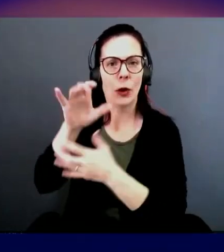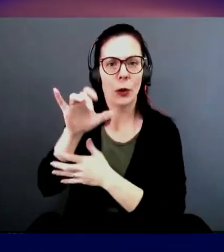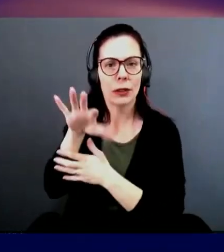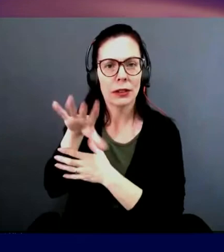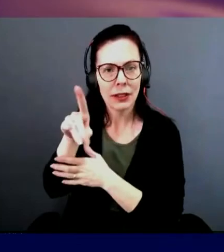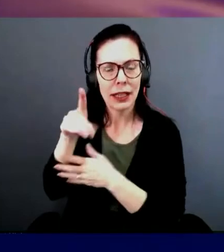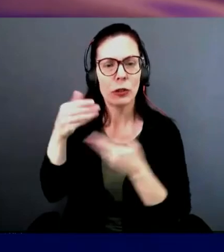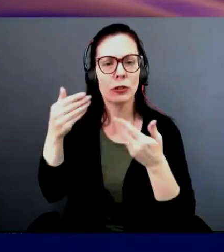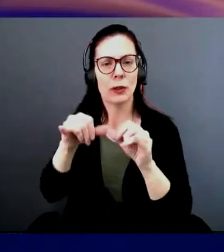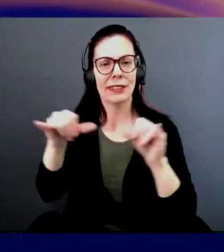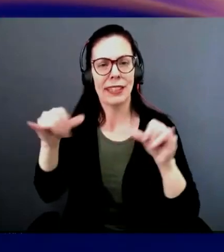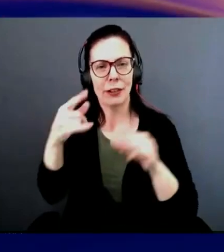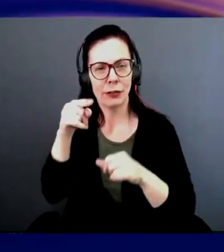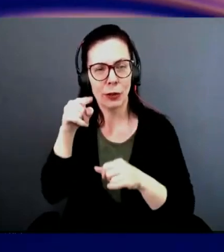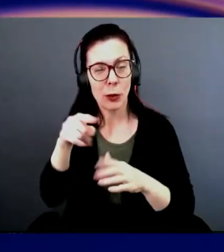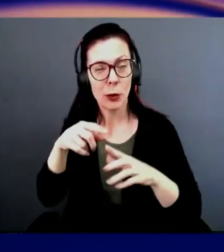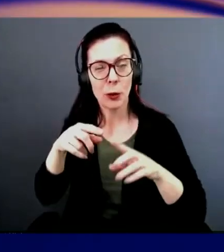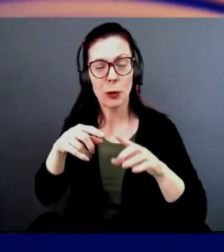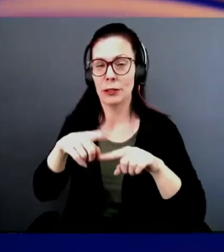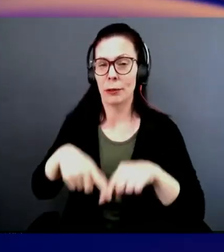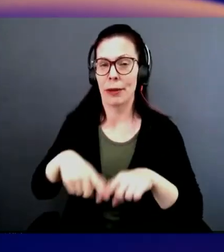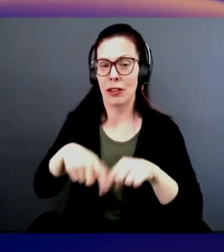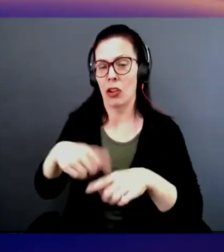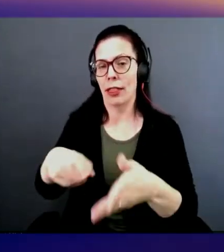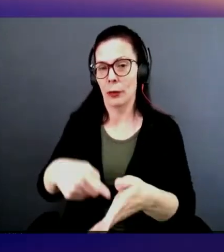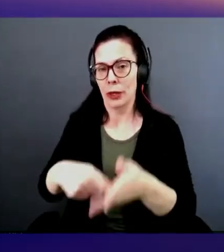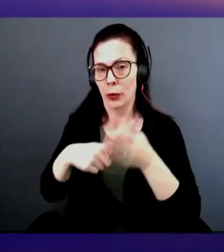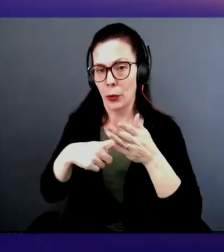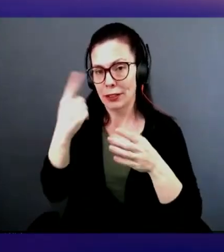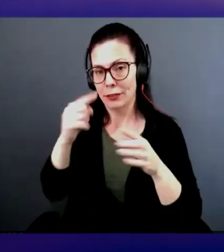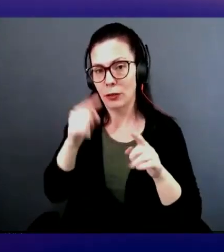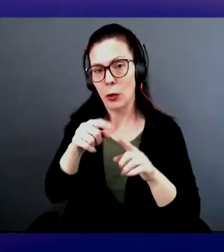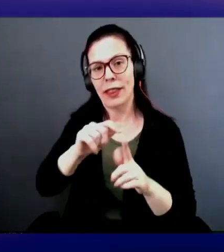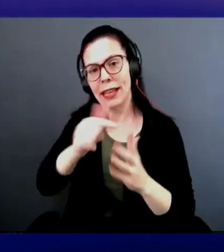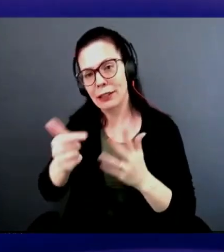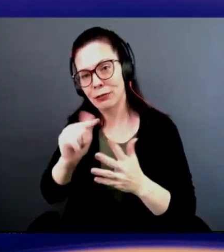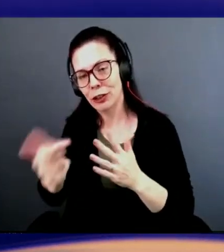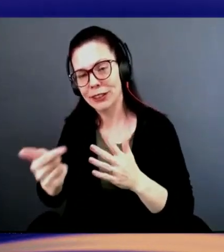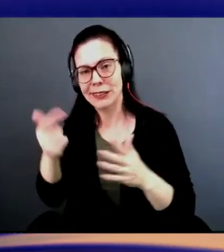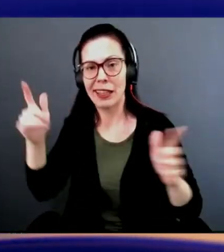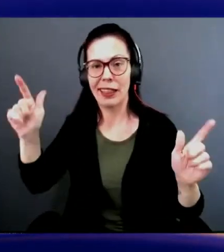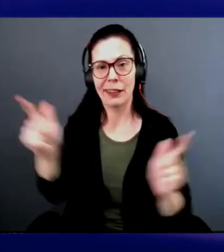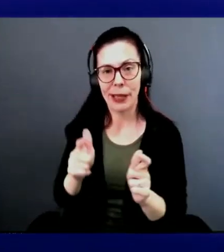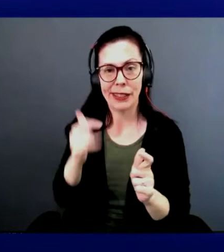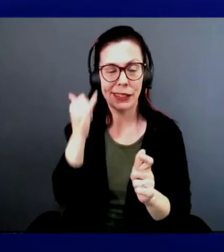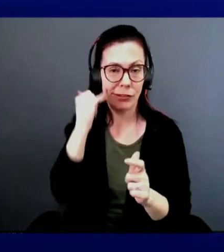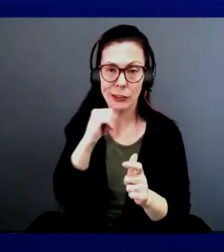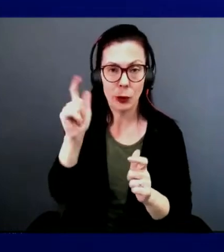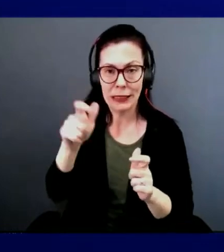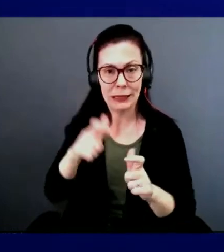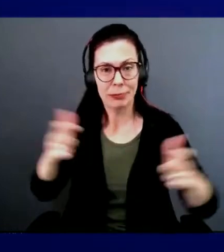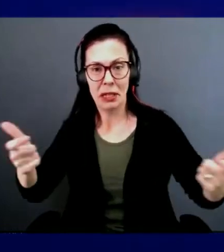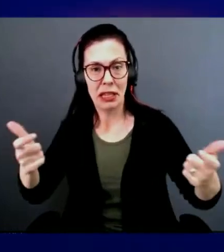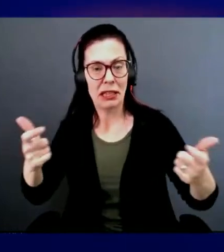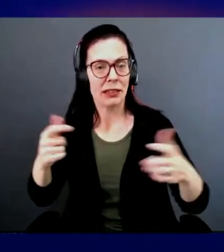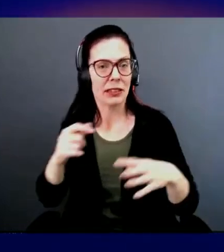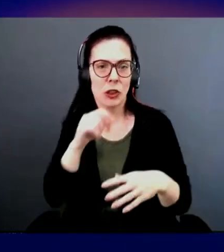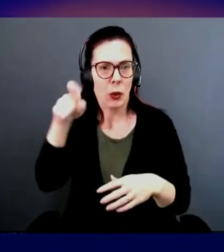based on the request coming in for inference, scale back if you don't need it, and take care of all that, undifferentiated heavy lifting. I had to get that in.